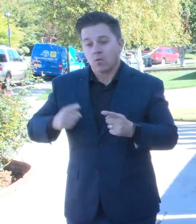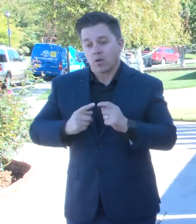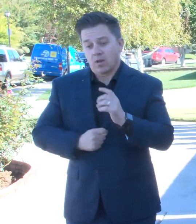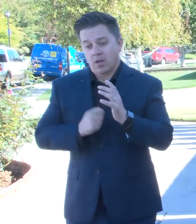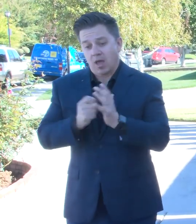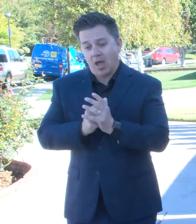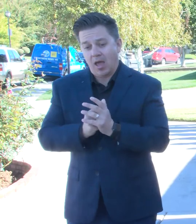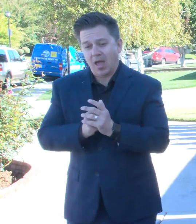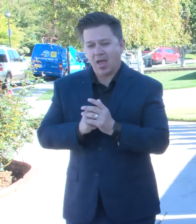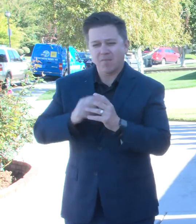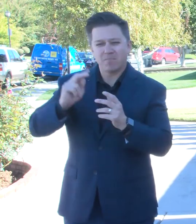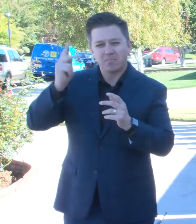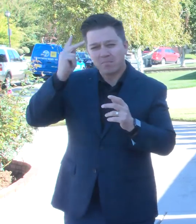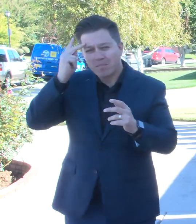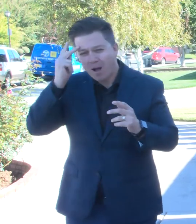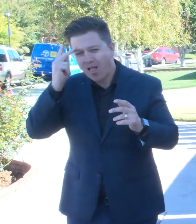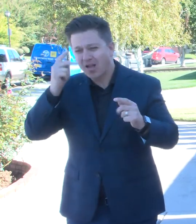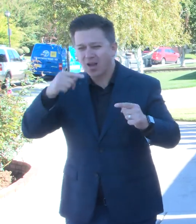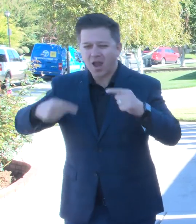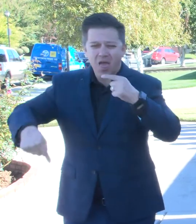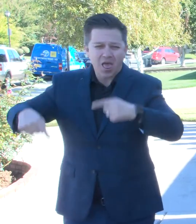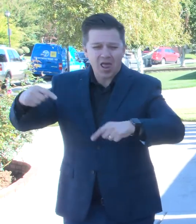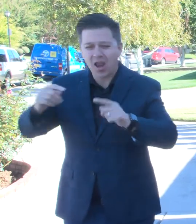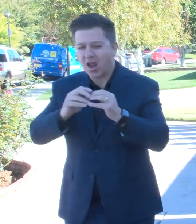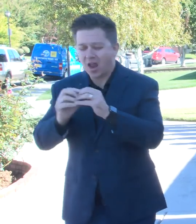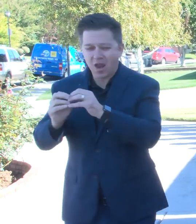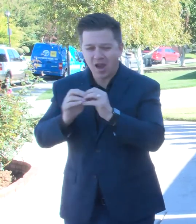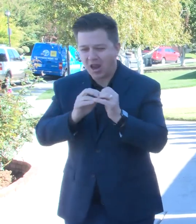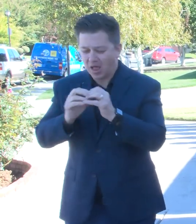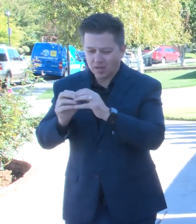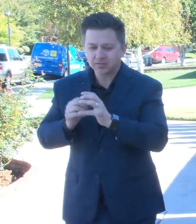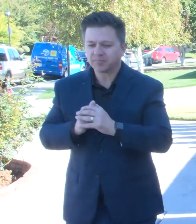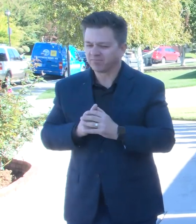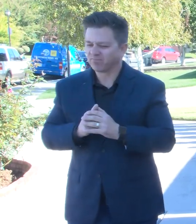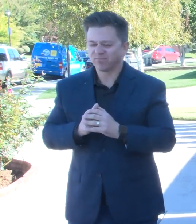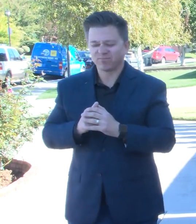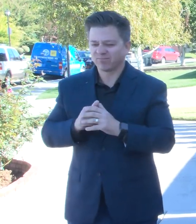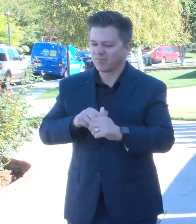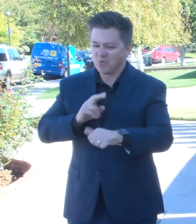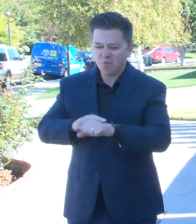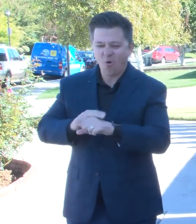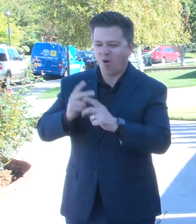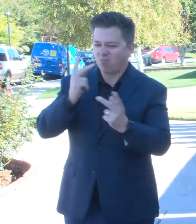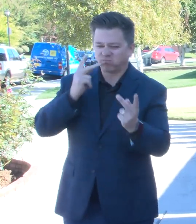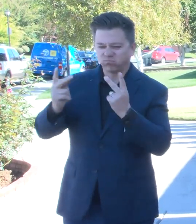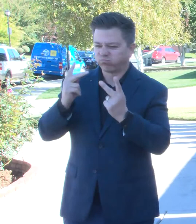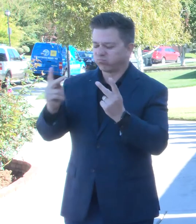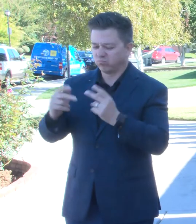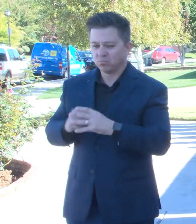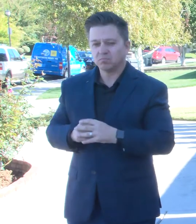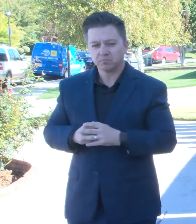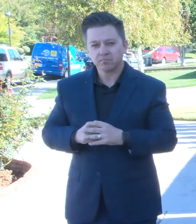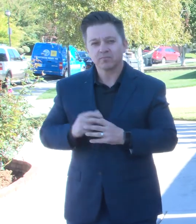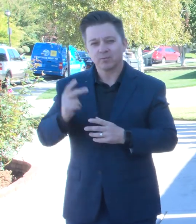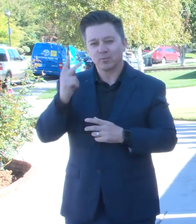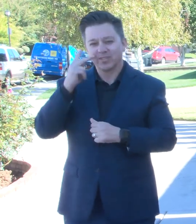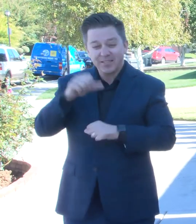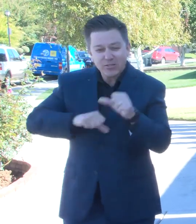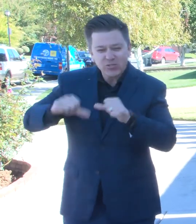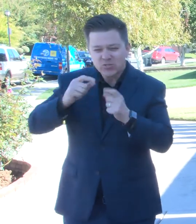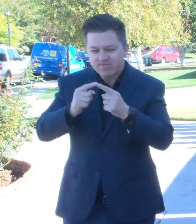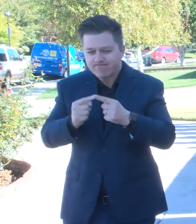partisan bickering has become the norm and and we see each other as enemies within our own country